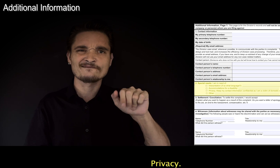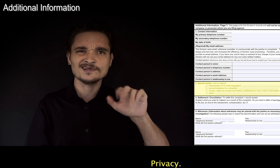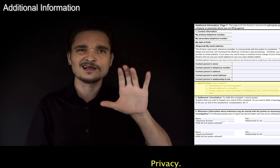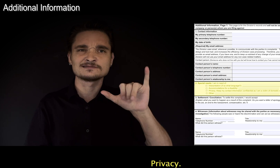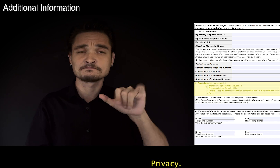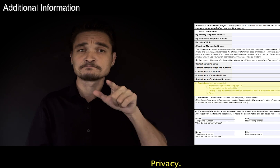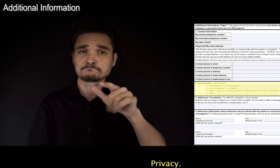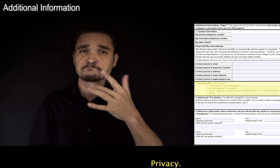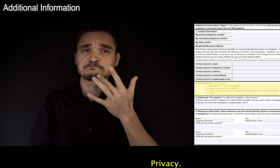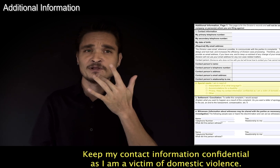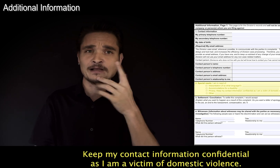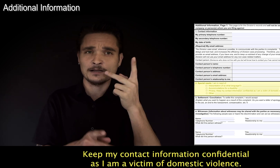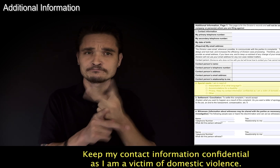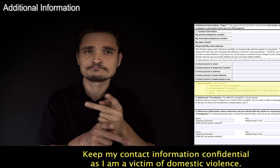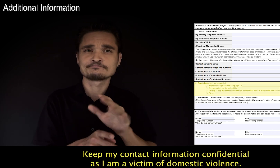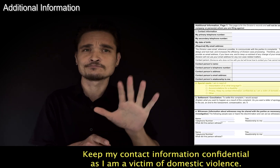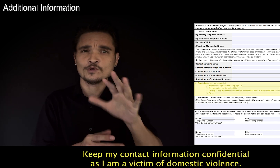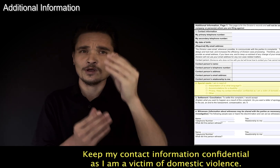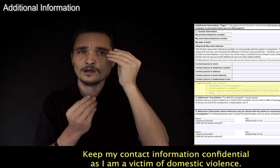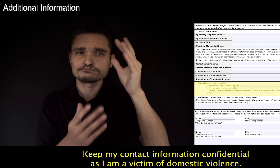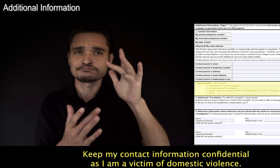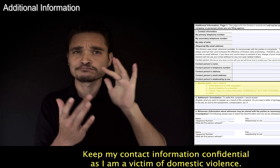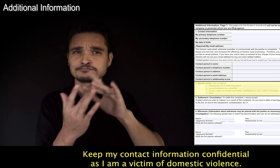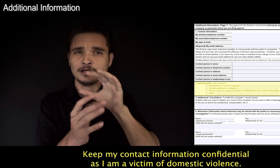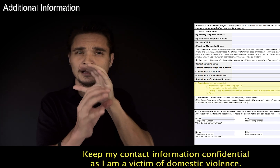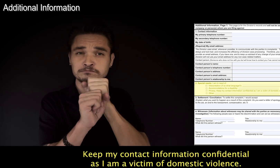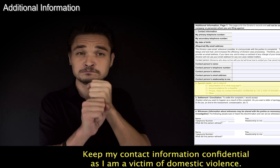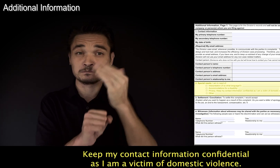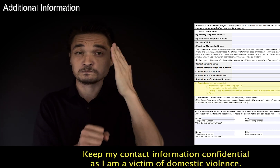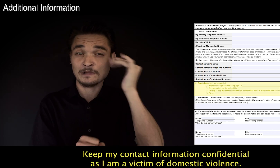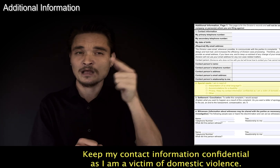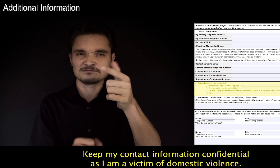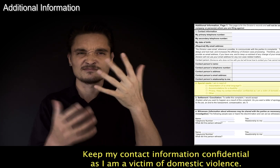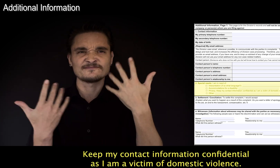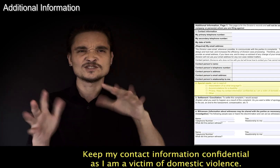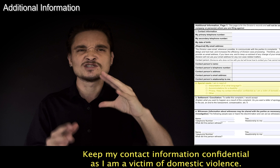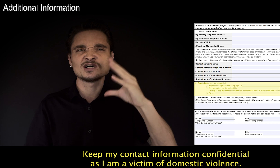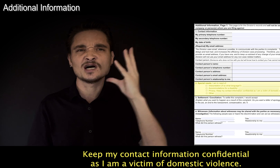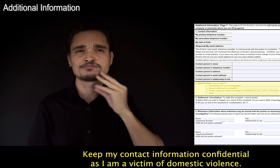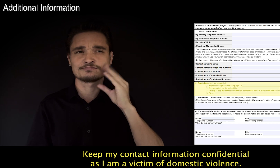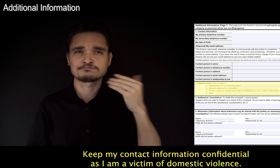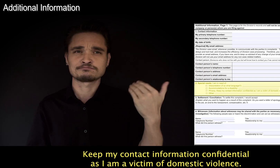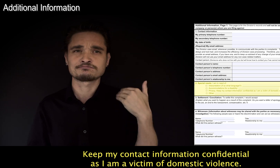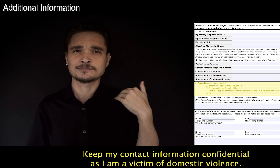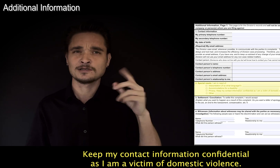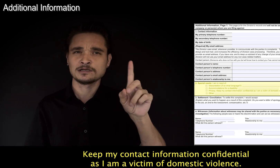Privacy. Keep my contact information confidential as I am a victim of domestic violence.